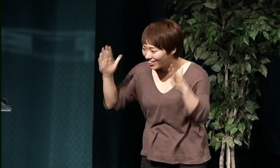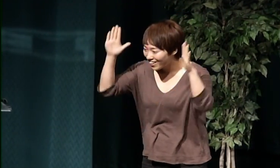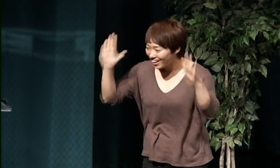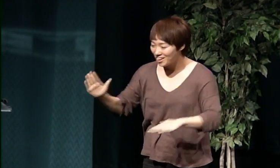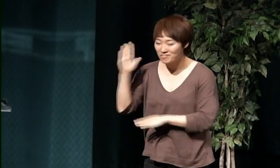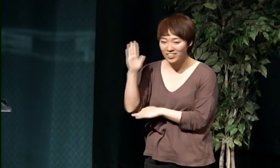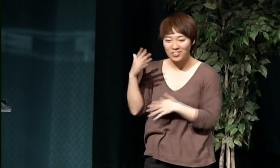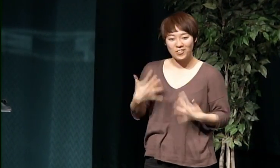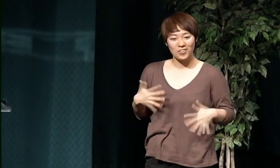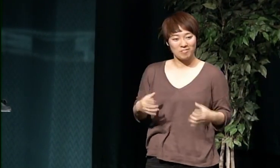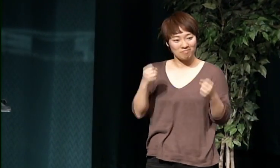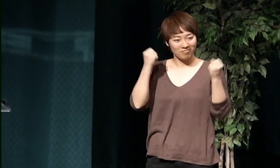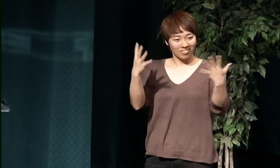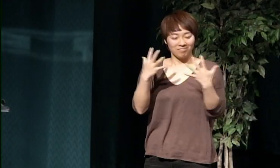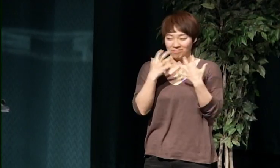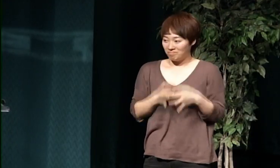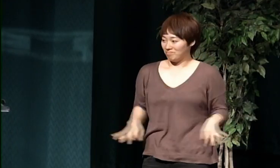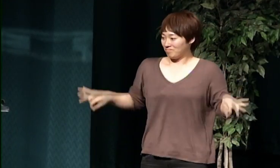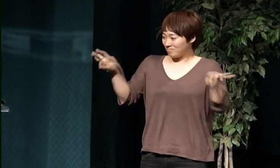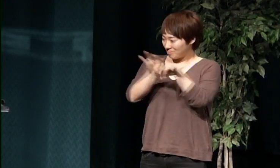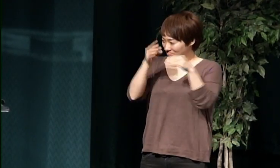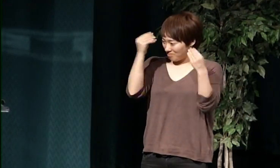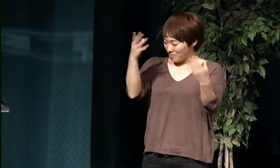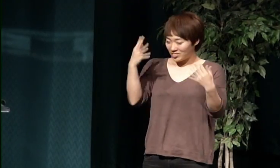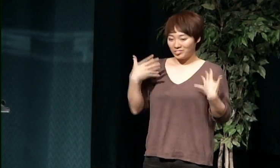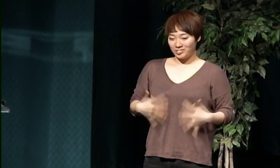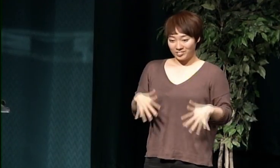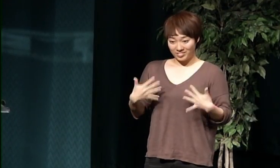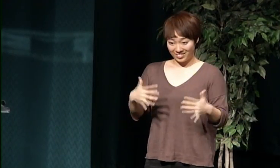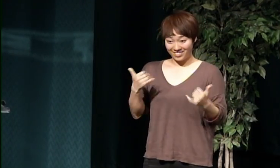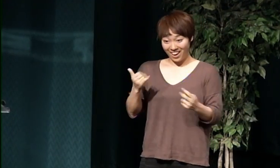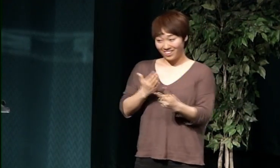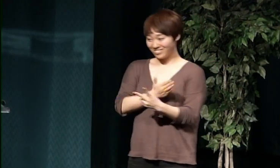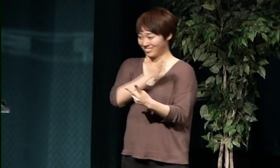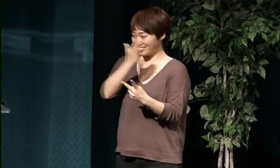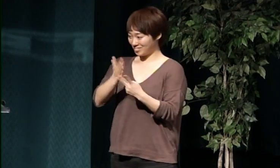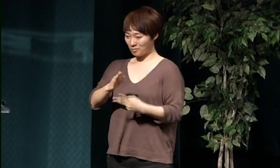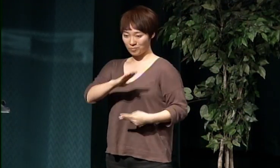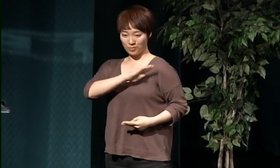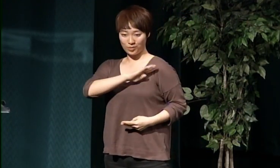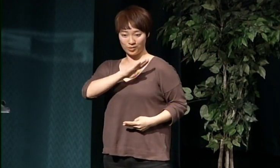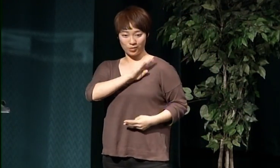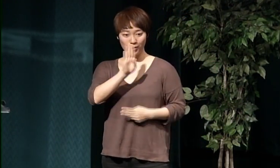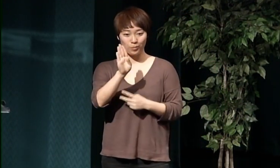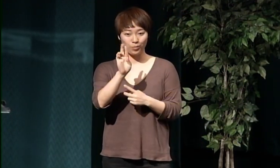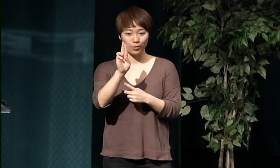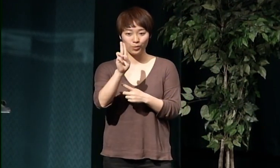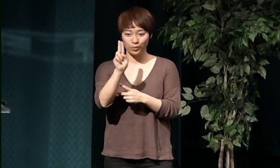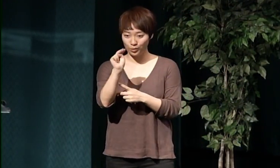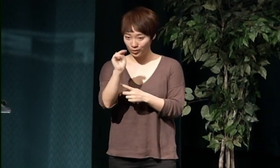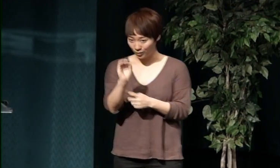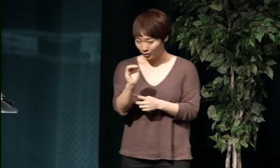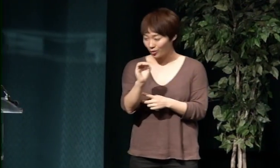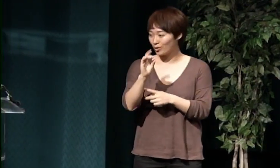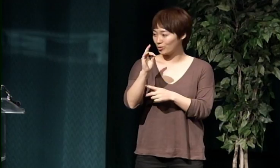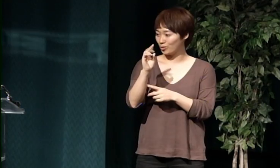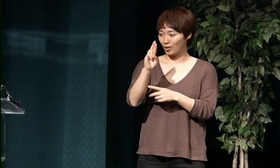Thank you Wilma for sharing such incredible information with us.